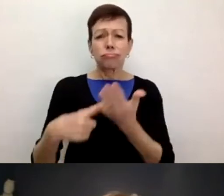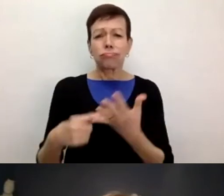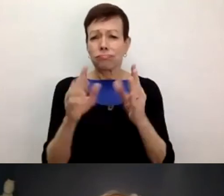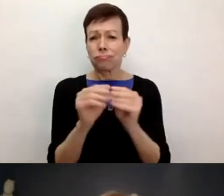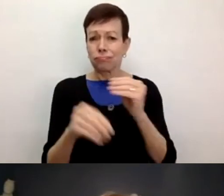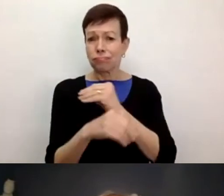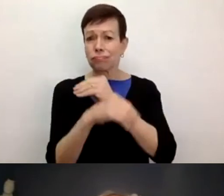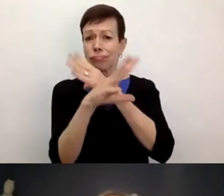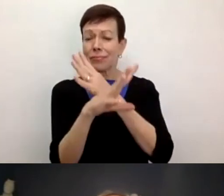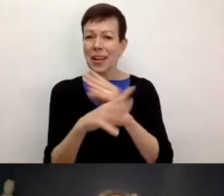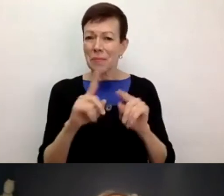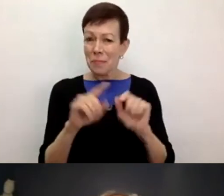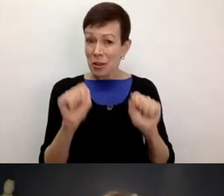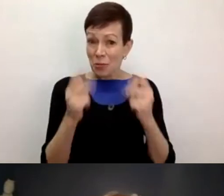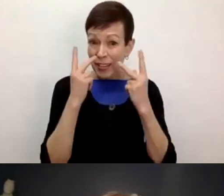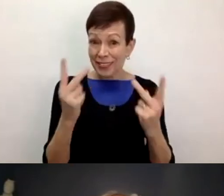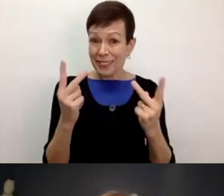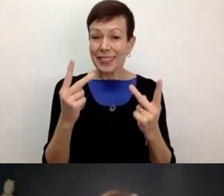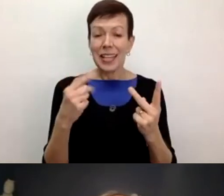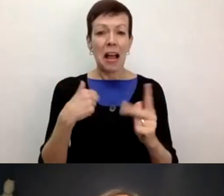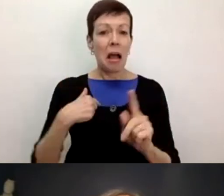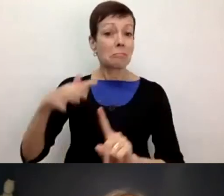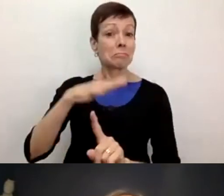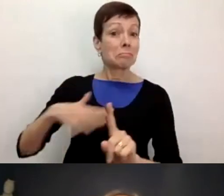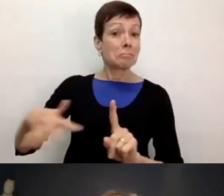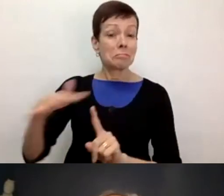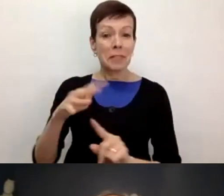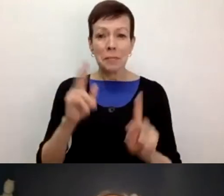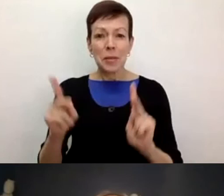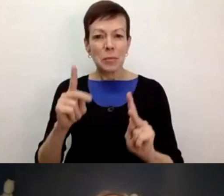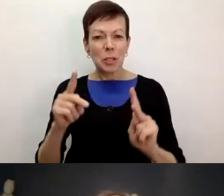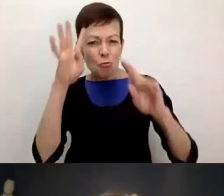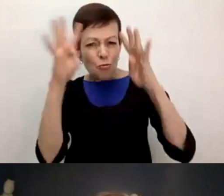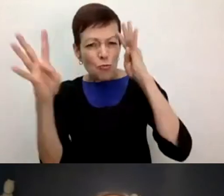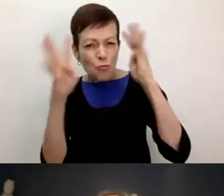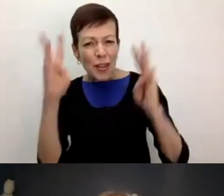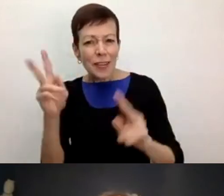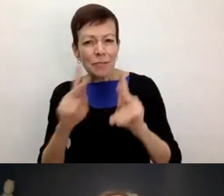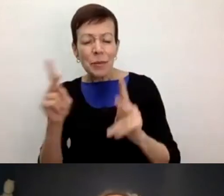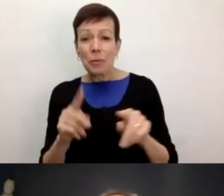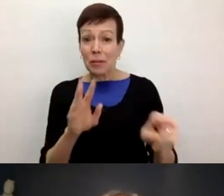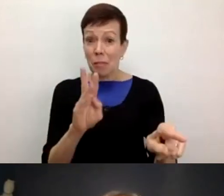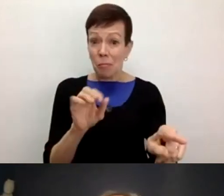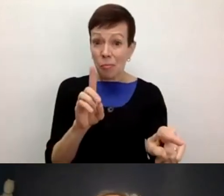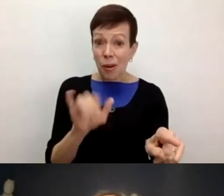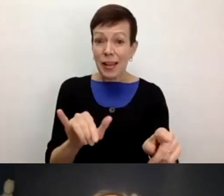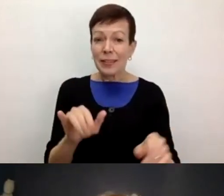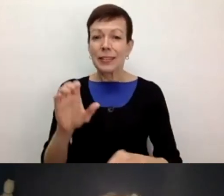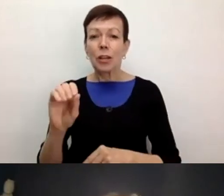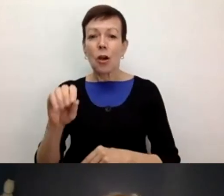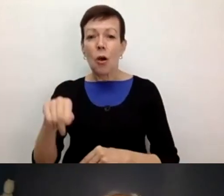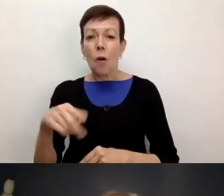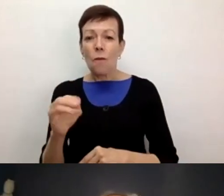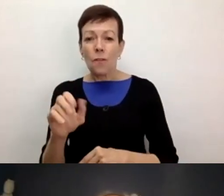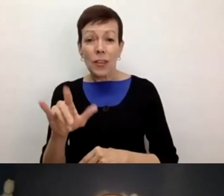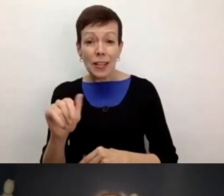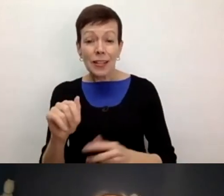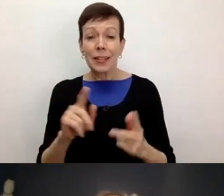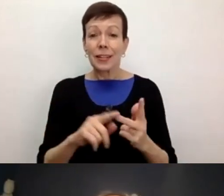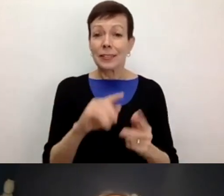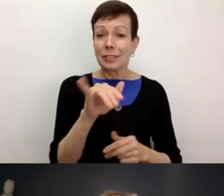myself with artists and creatives like Brandy, and Ophelia, and JC and Chelsea and Helen